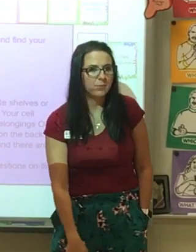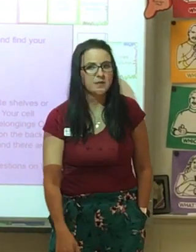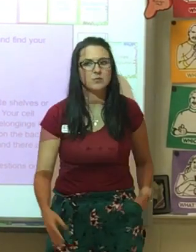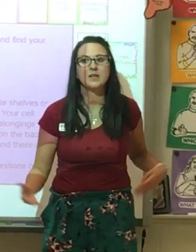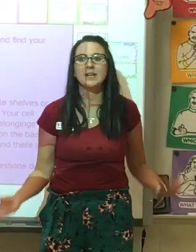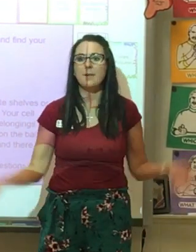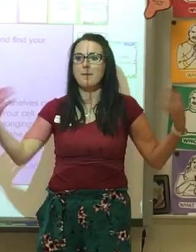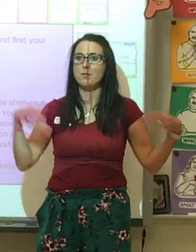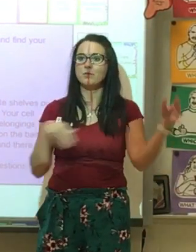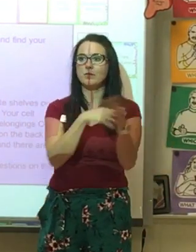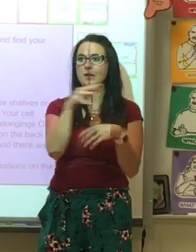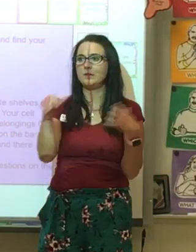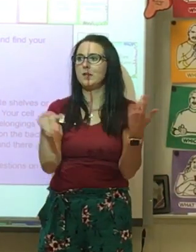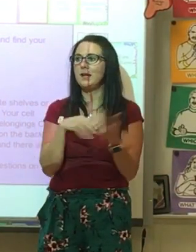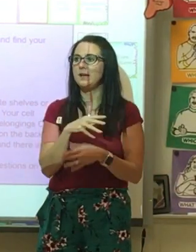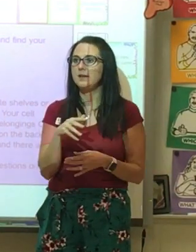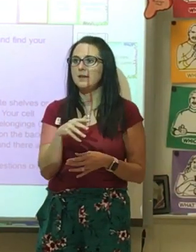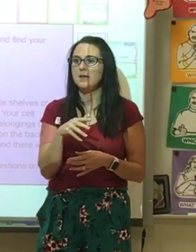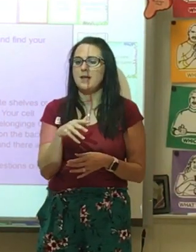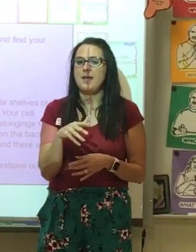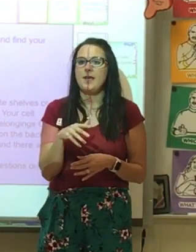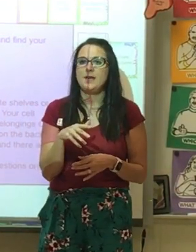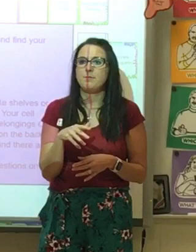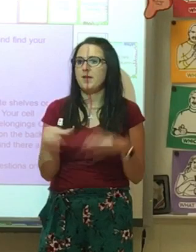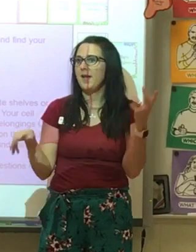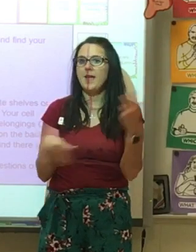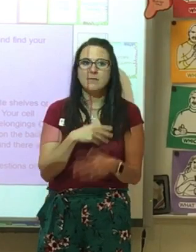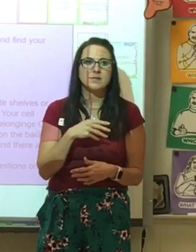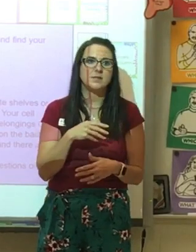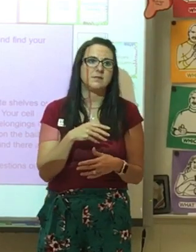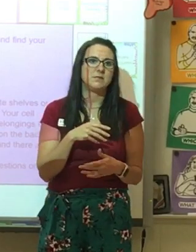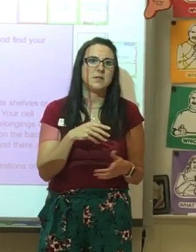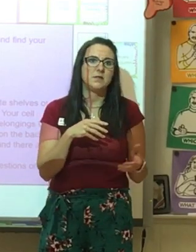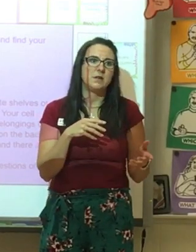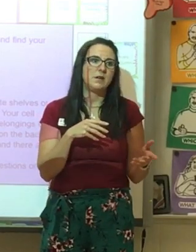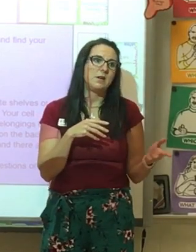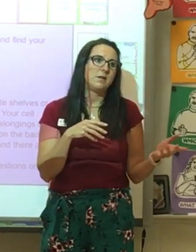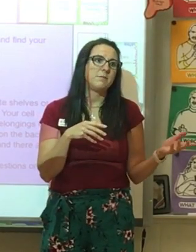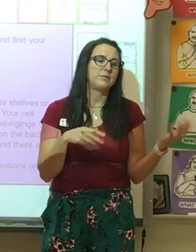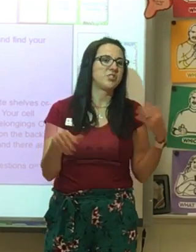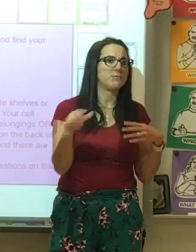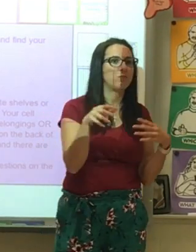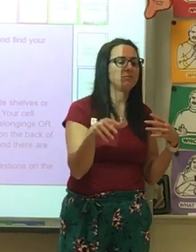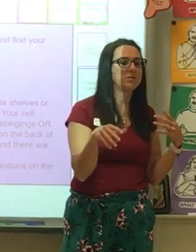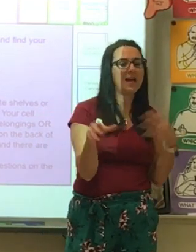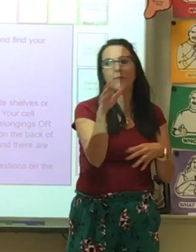because we're going to get up and move around a lot and play games and sign